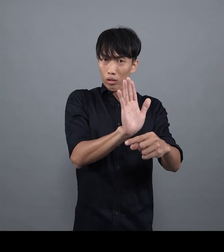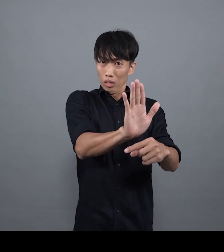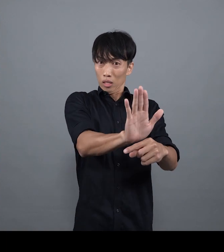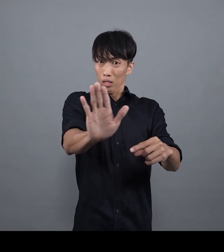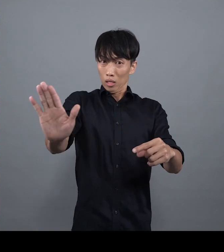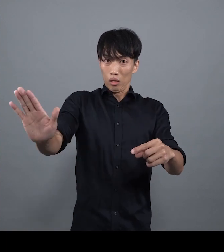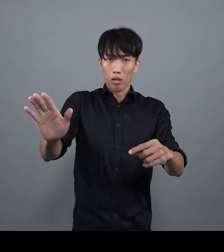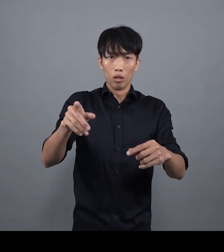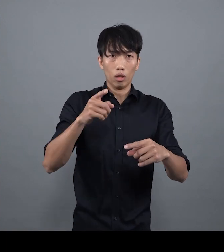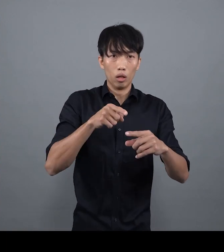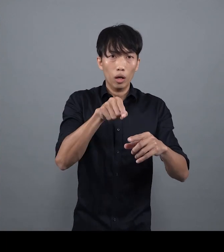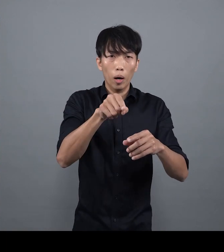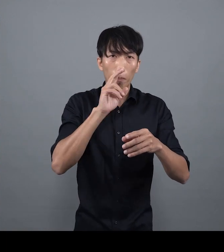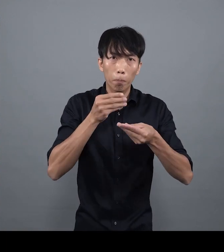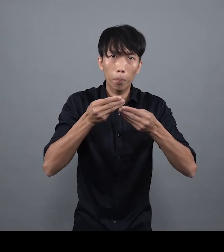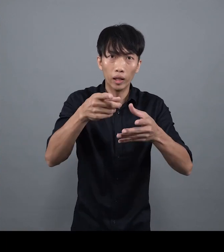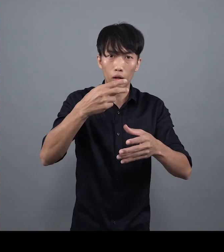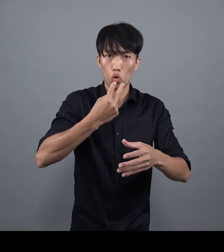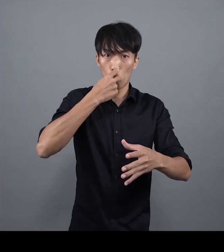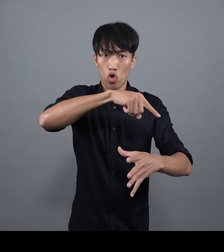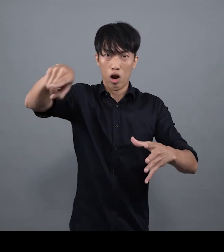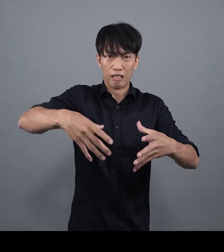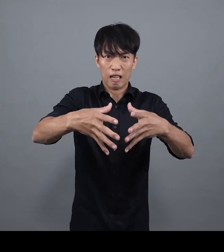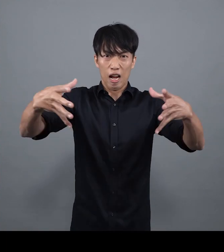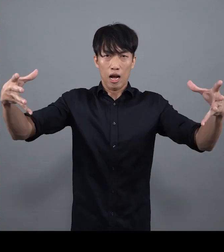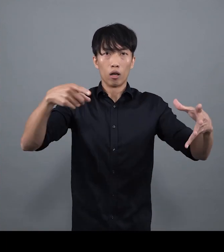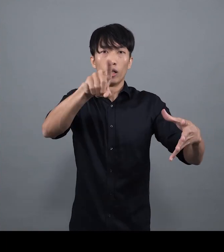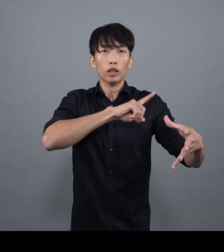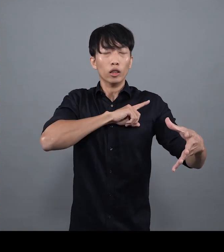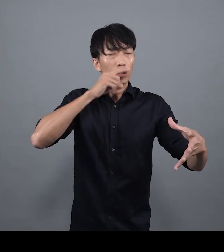opens up more room for you to insert your thoughts